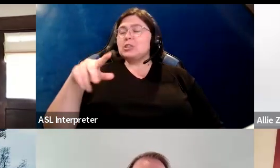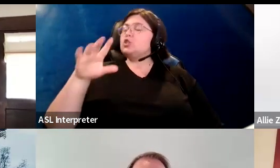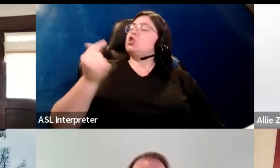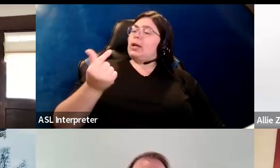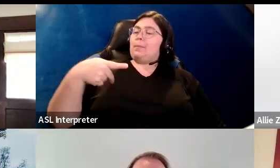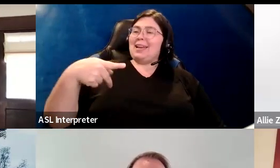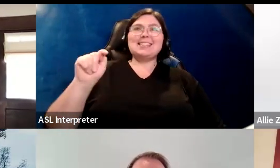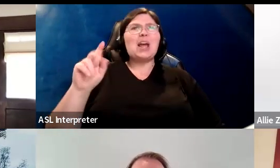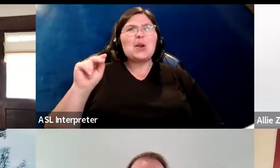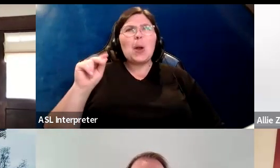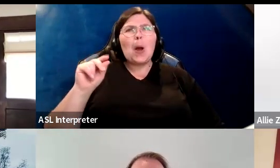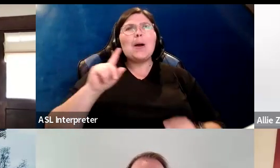to meet and talk and work together